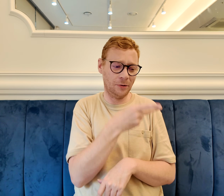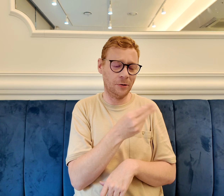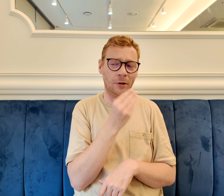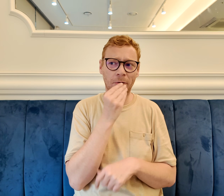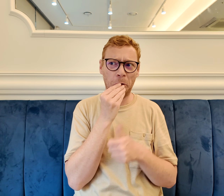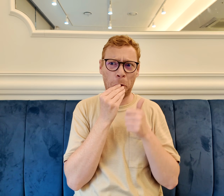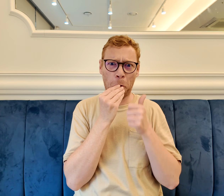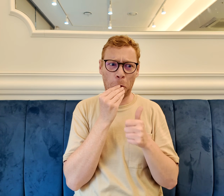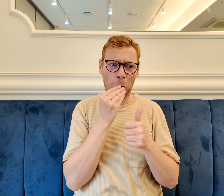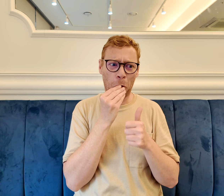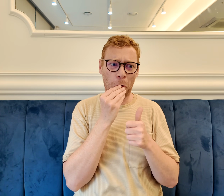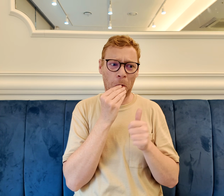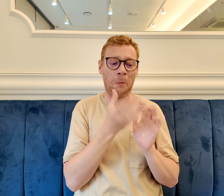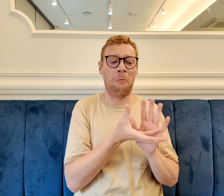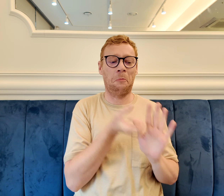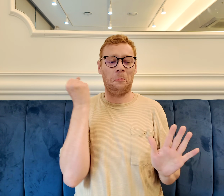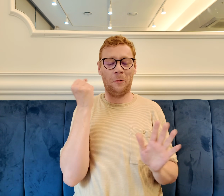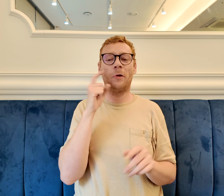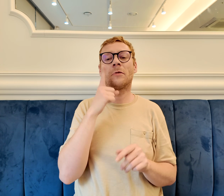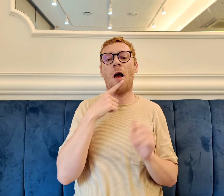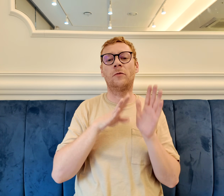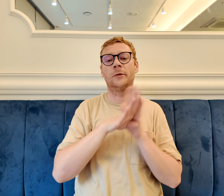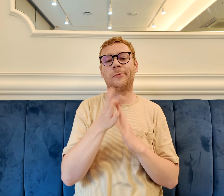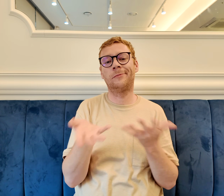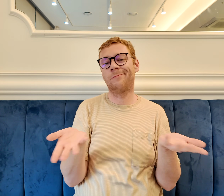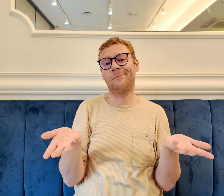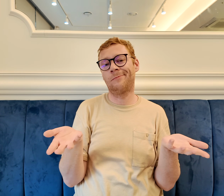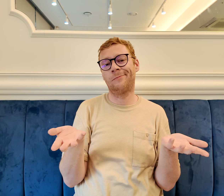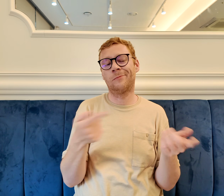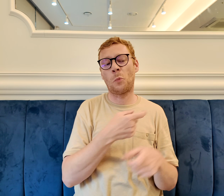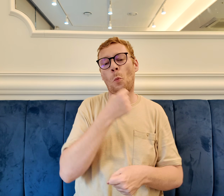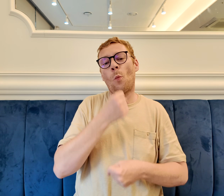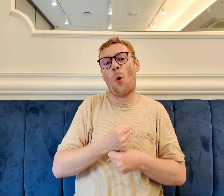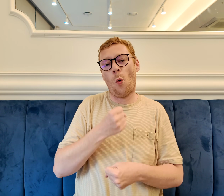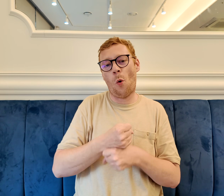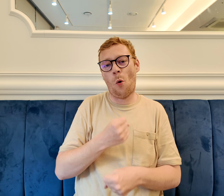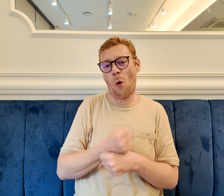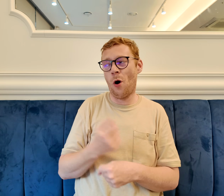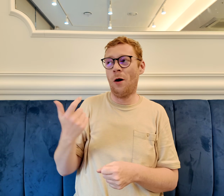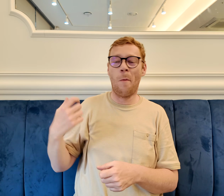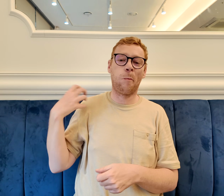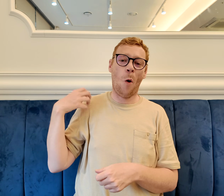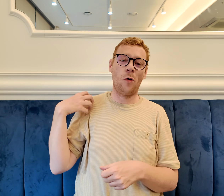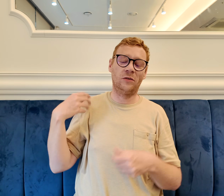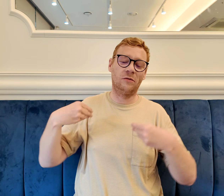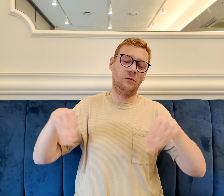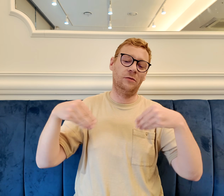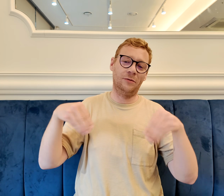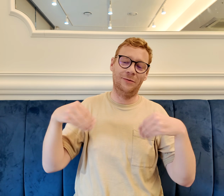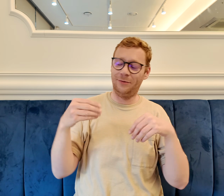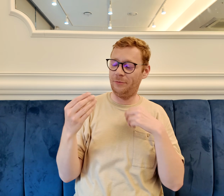a hearing person tastes the bread, says, "This is really delicious," and takes the idea and starts selling it. The deaf person just keeps working, while the owner continues to sell and